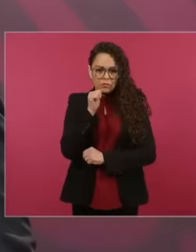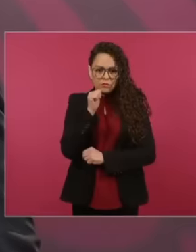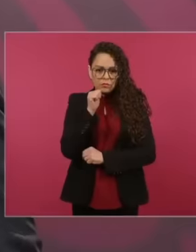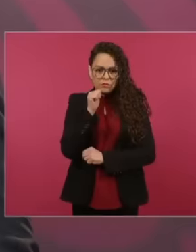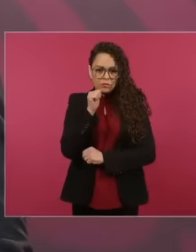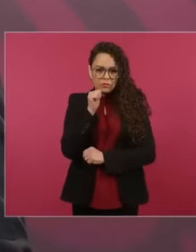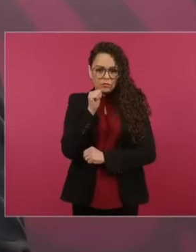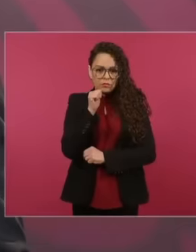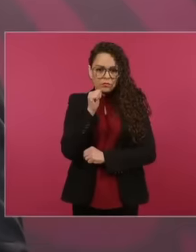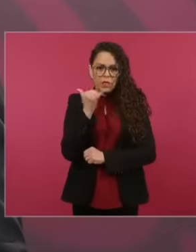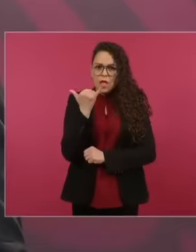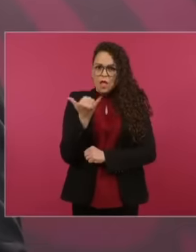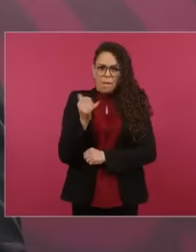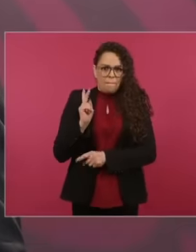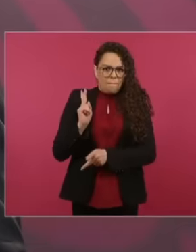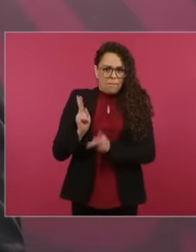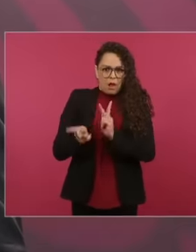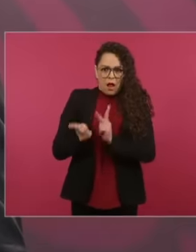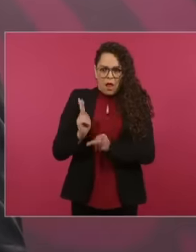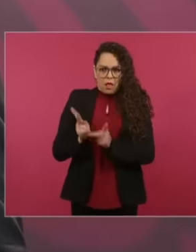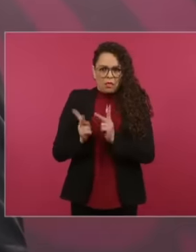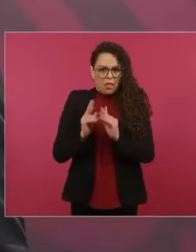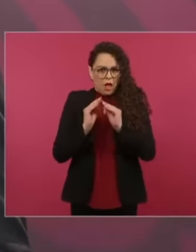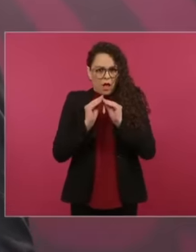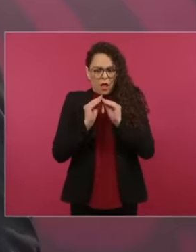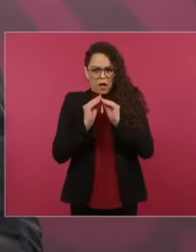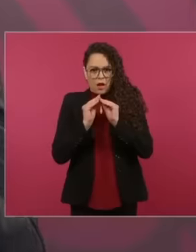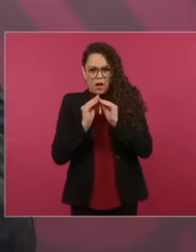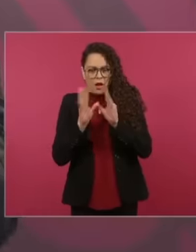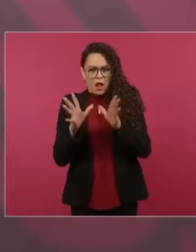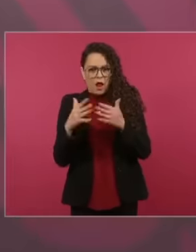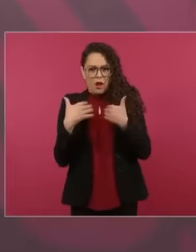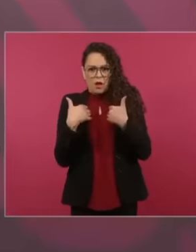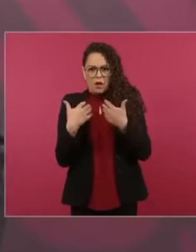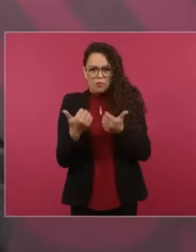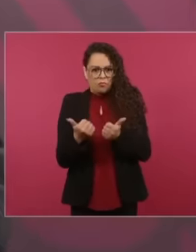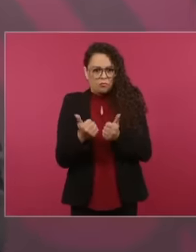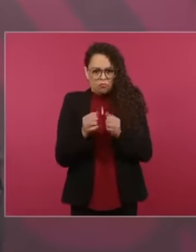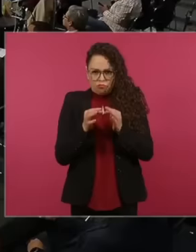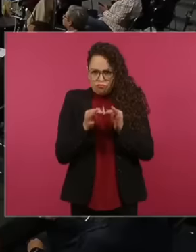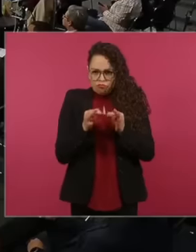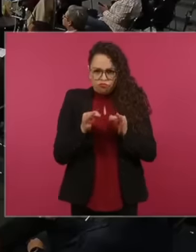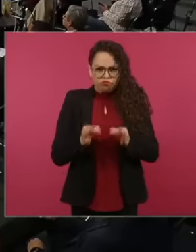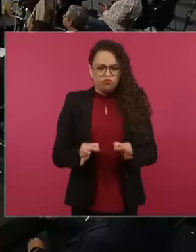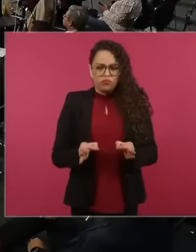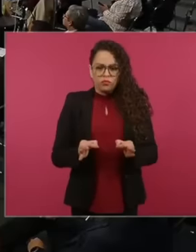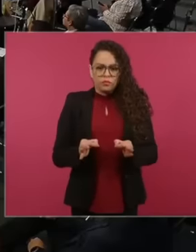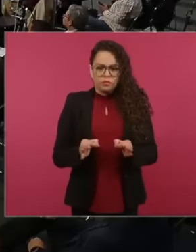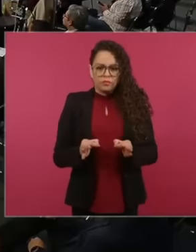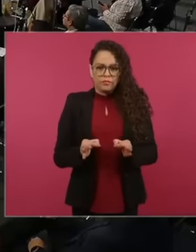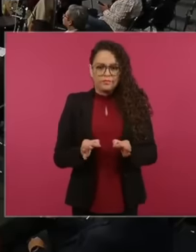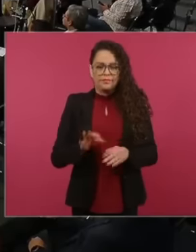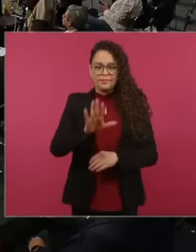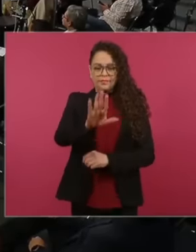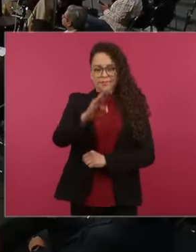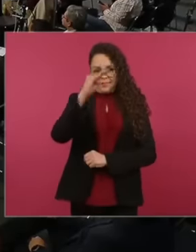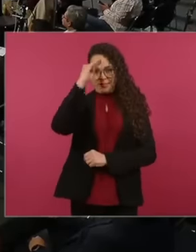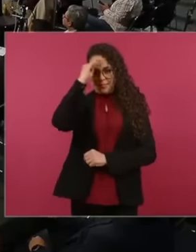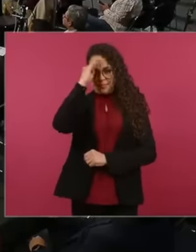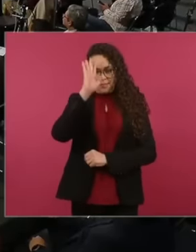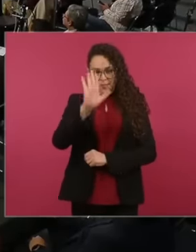clarity, but for example, the financing